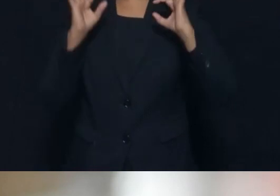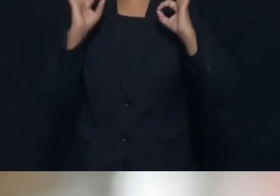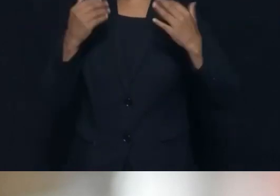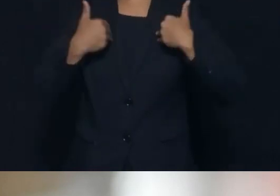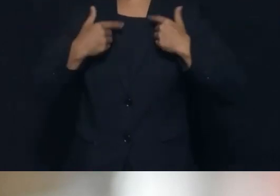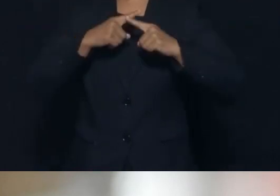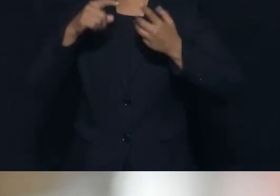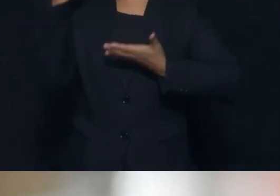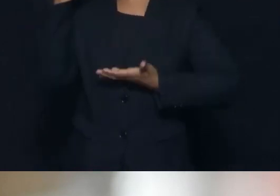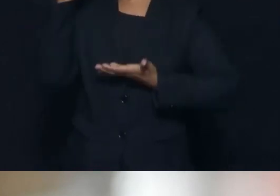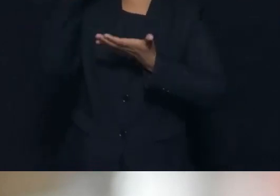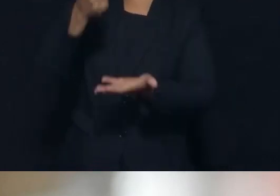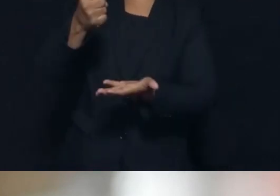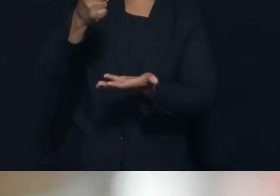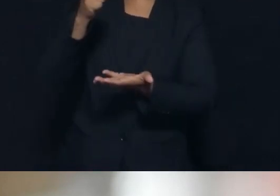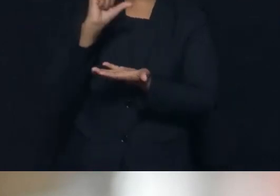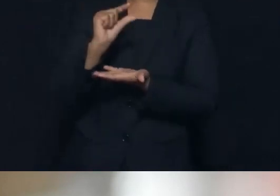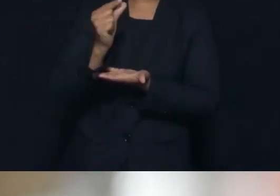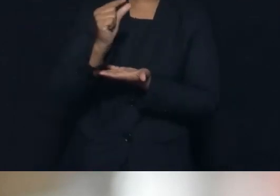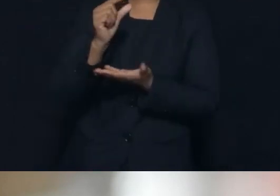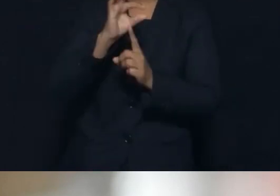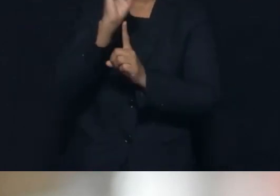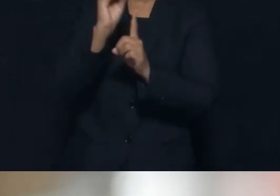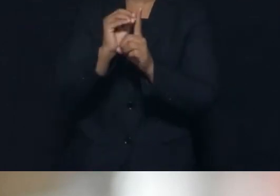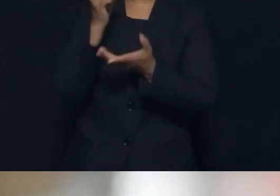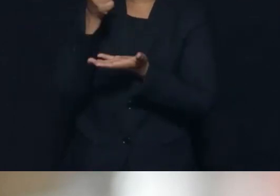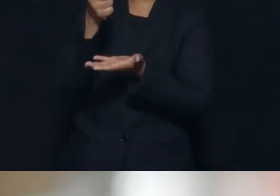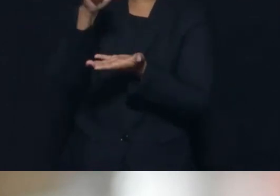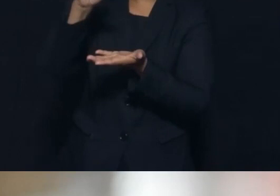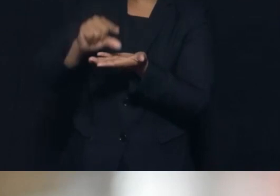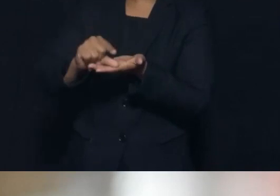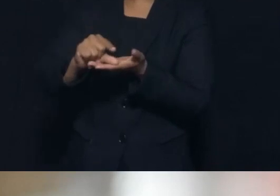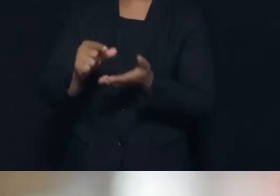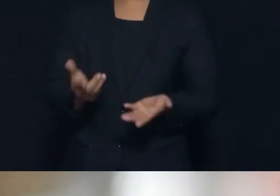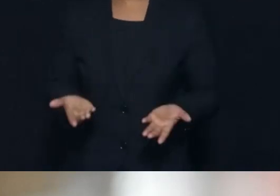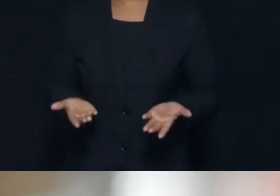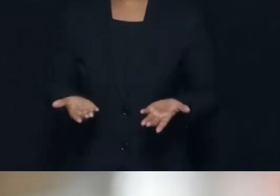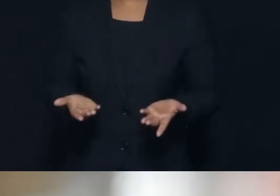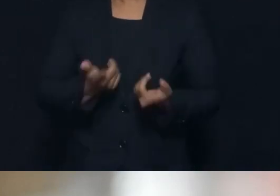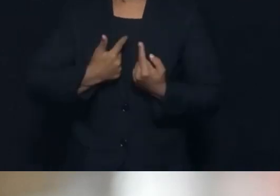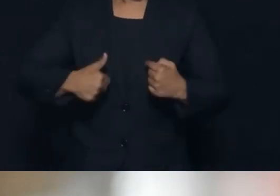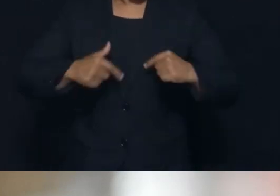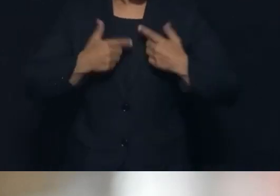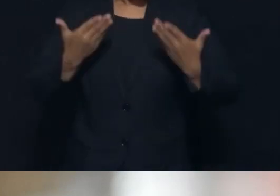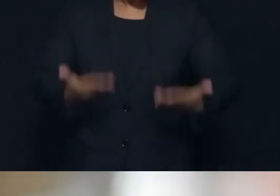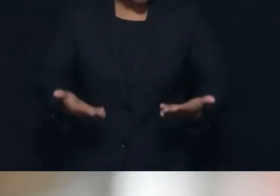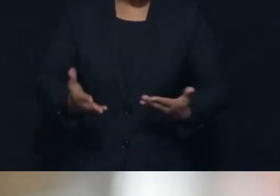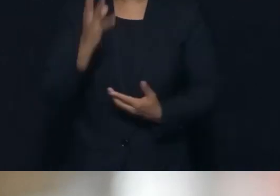And in some areas going backwards. thank you, thank you Anna, thank you both for being very concise. We hear the same messages from different countries.